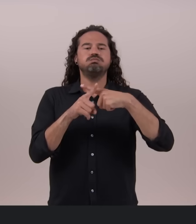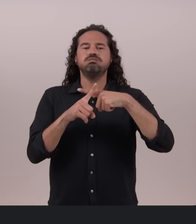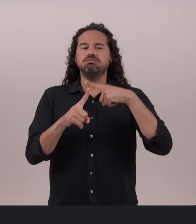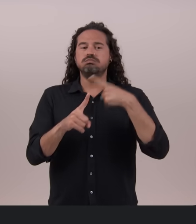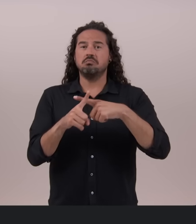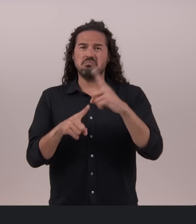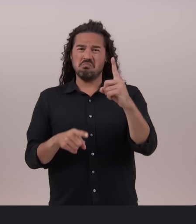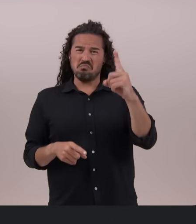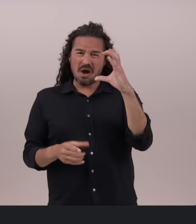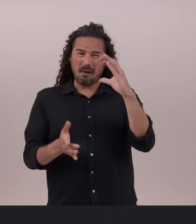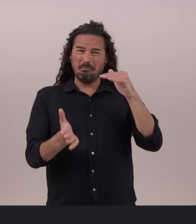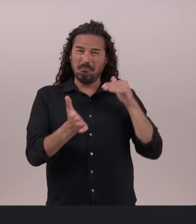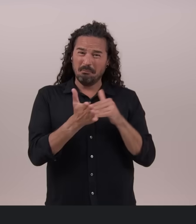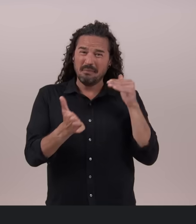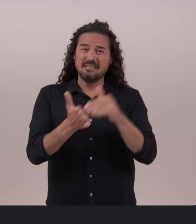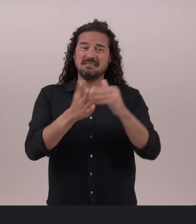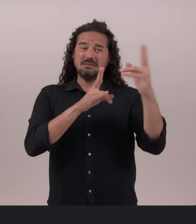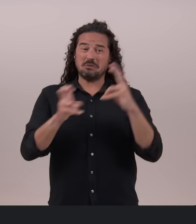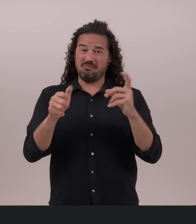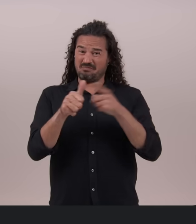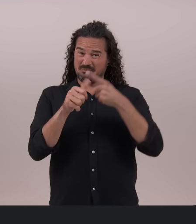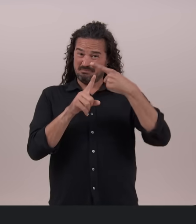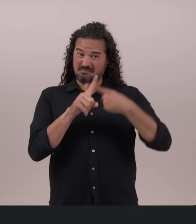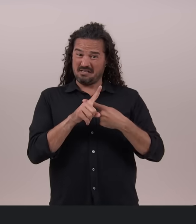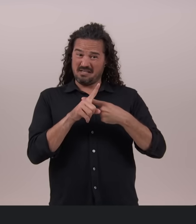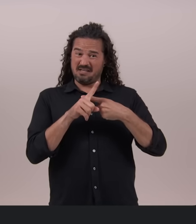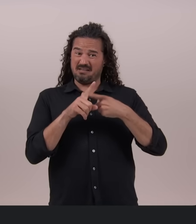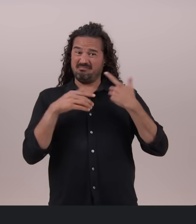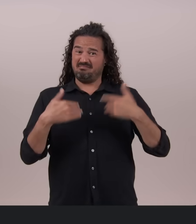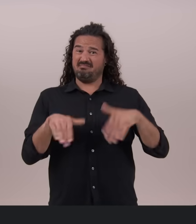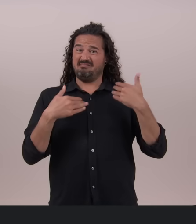and it's pushing Gemma downloads past half a billion.